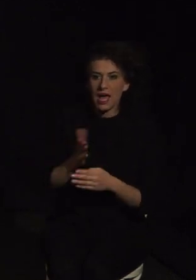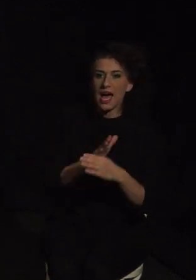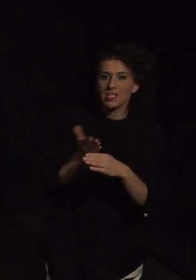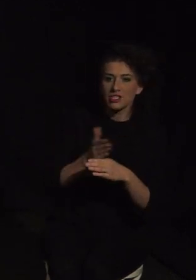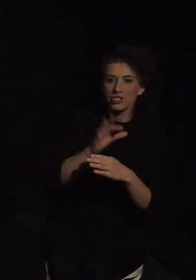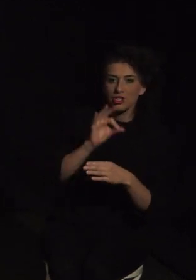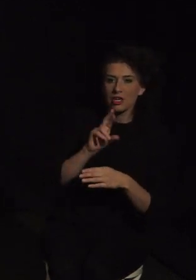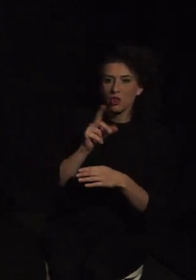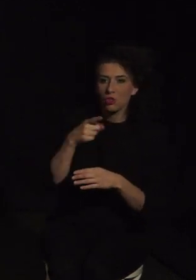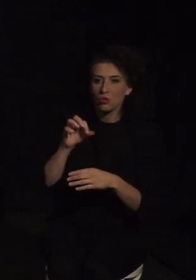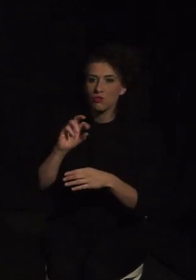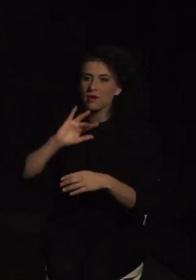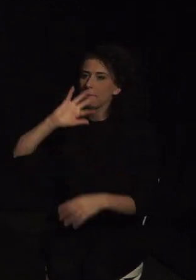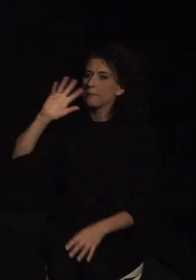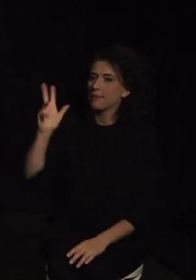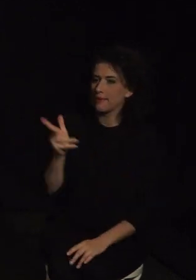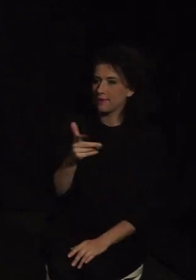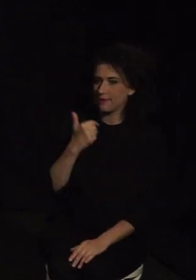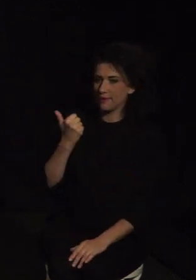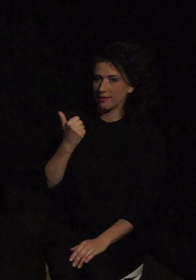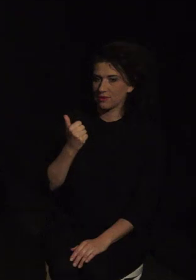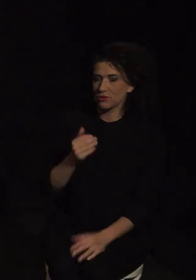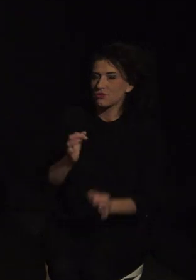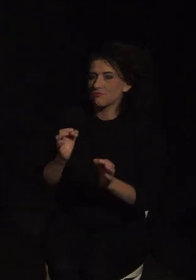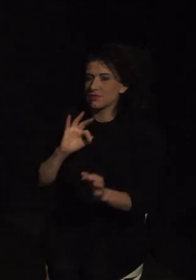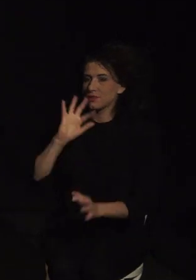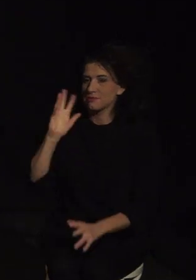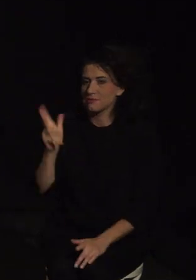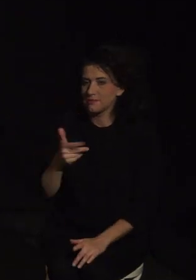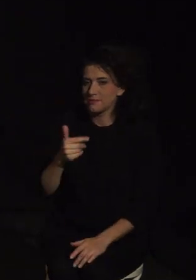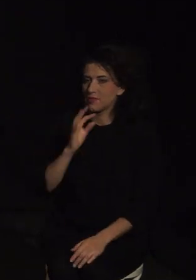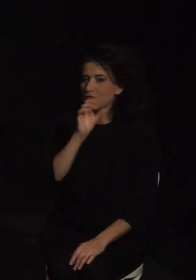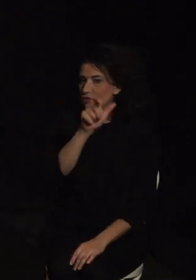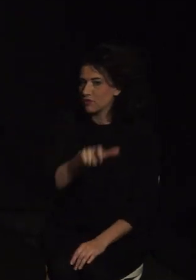A caesura in "piękność," meaning "beauty."